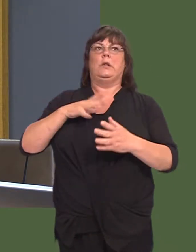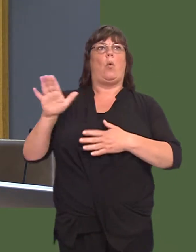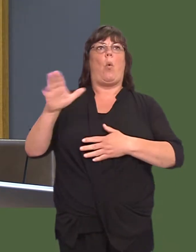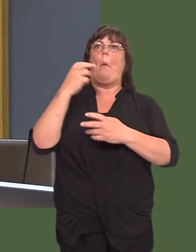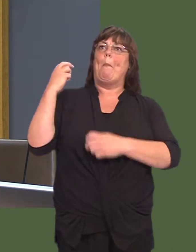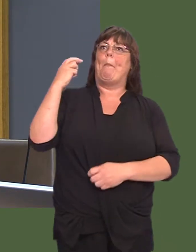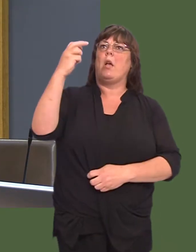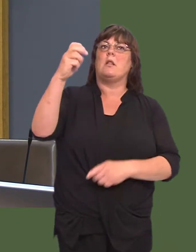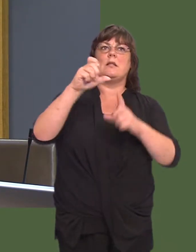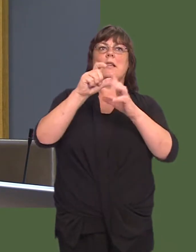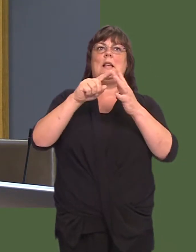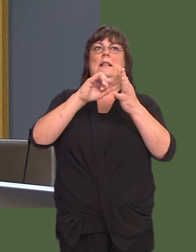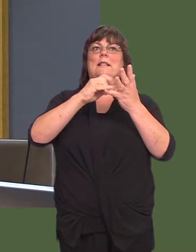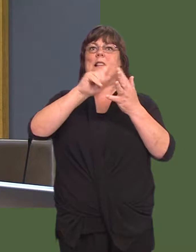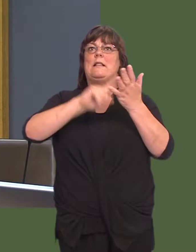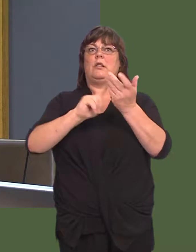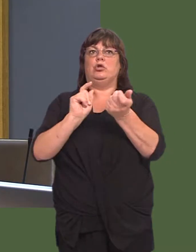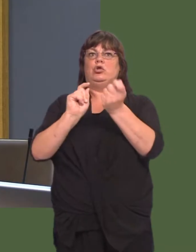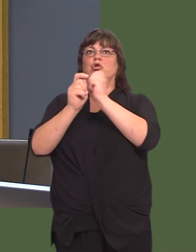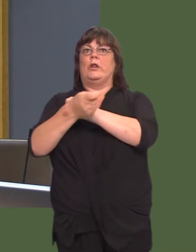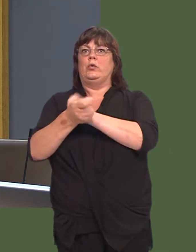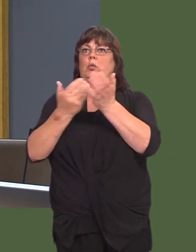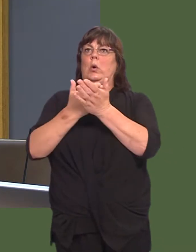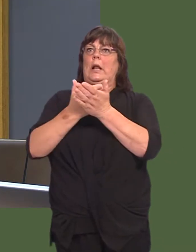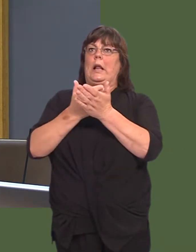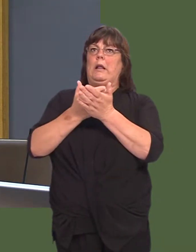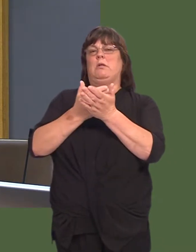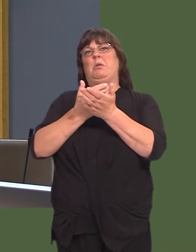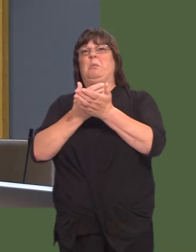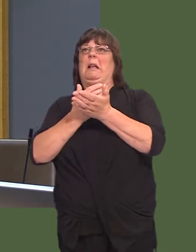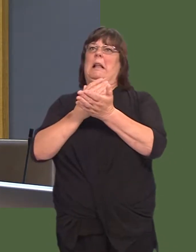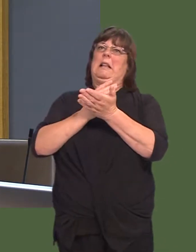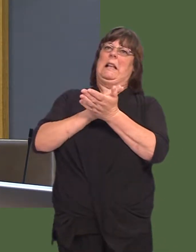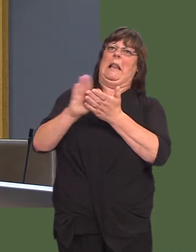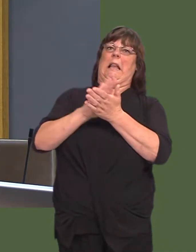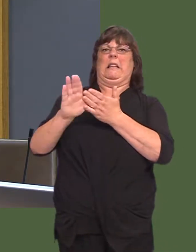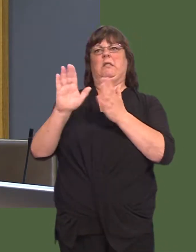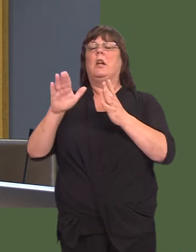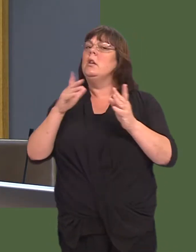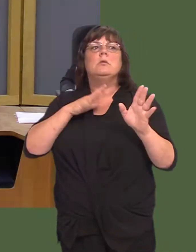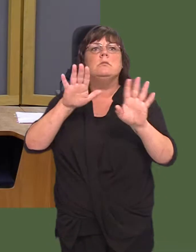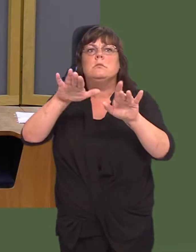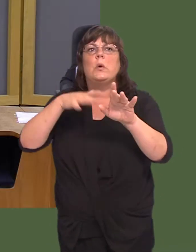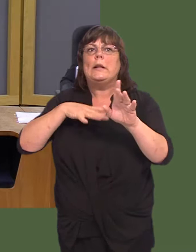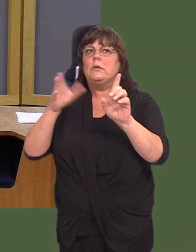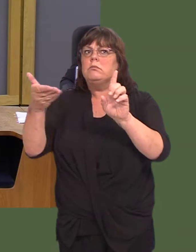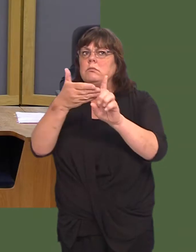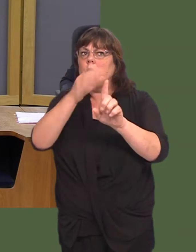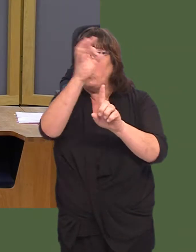have been converted from diesel to cleaner energy. I just wonderedó Y Llywydd / The Llywydd: You do need to come to a question.